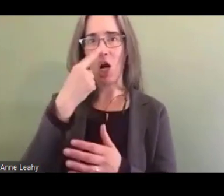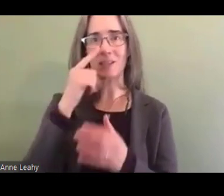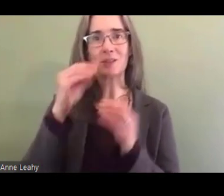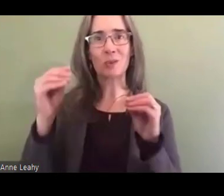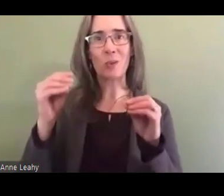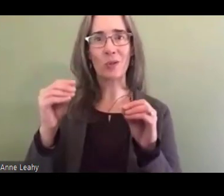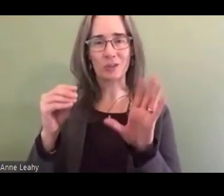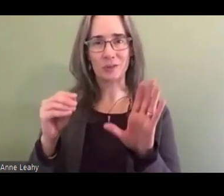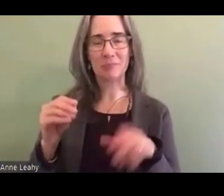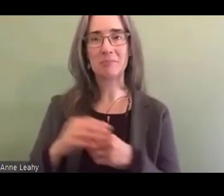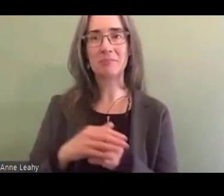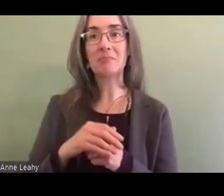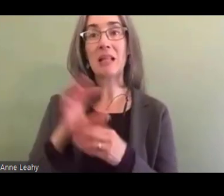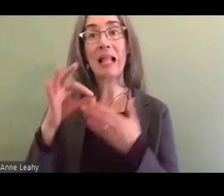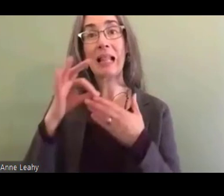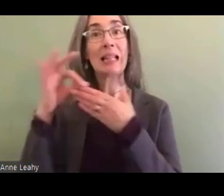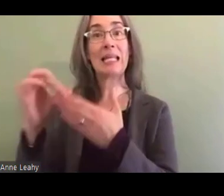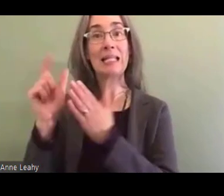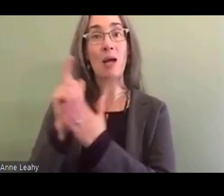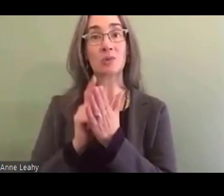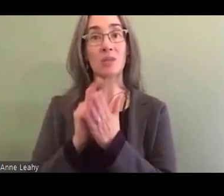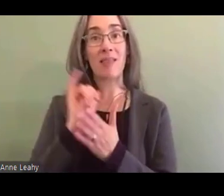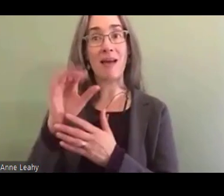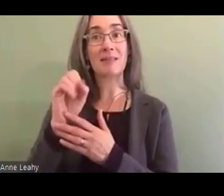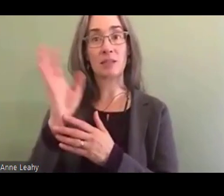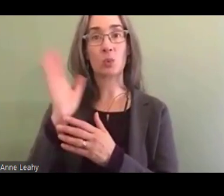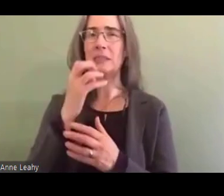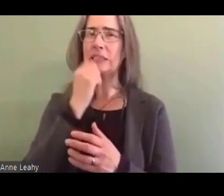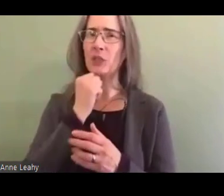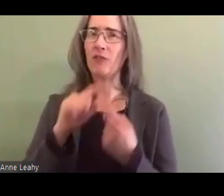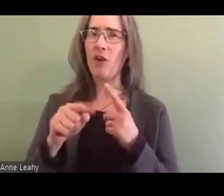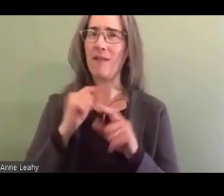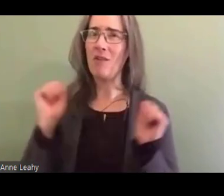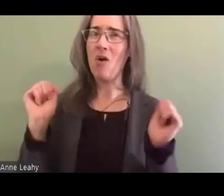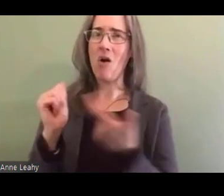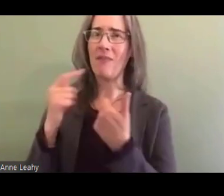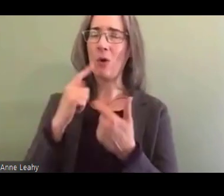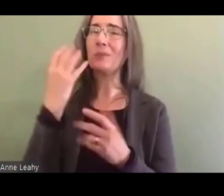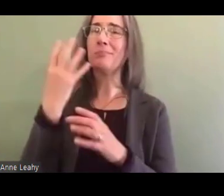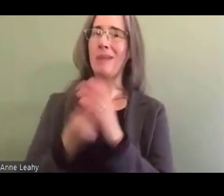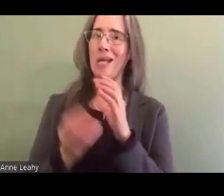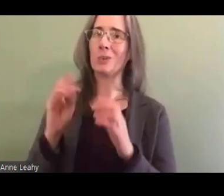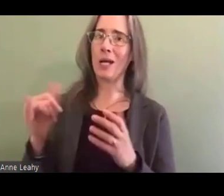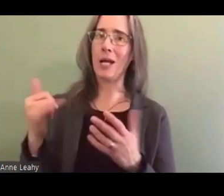The lead counsel in that case was a dear friend of ours that has passed away.